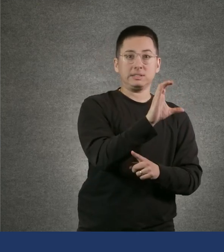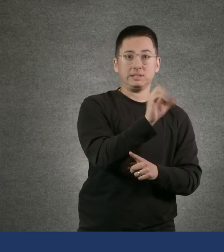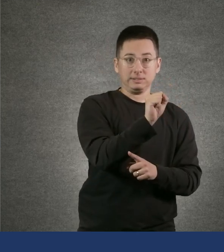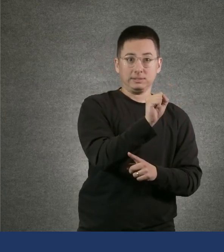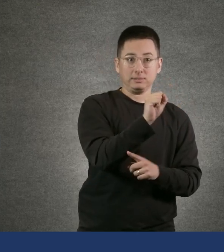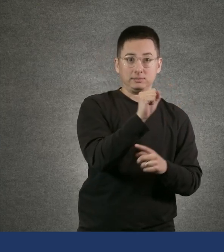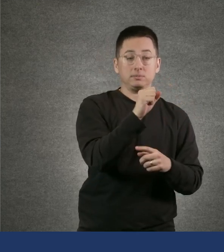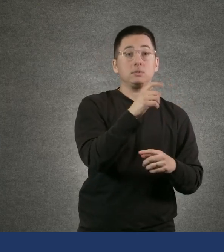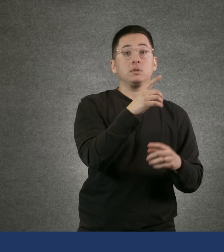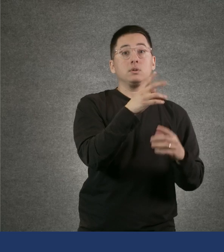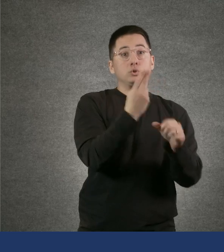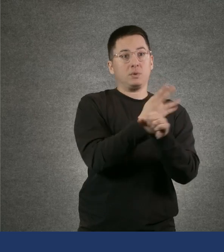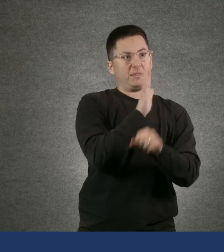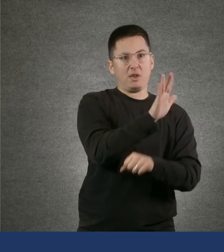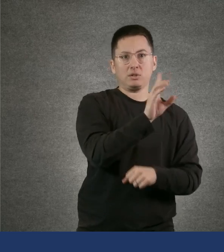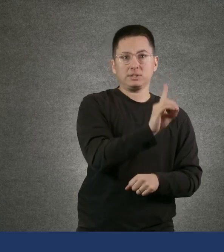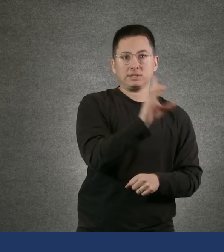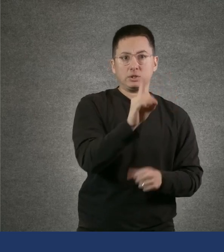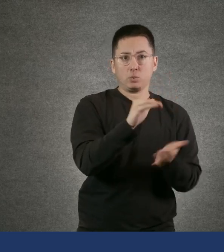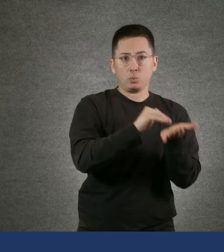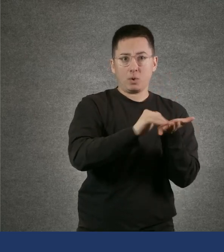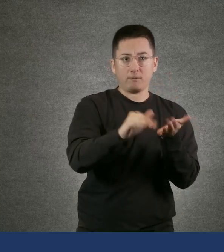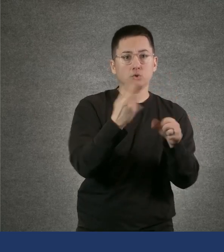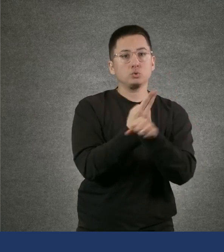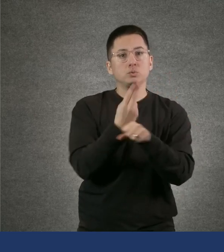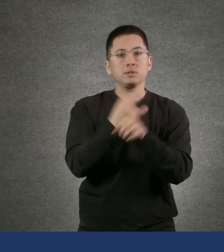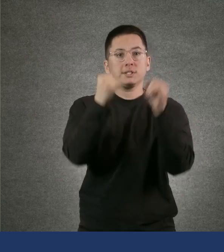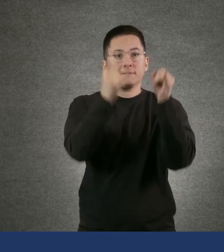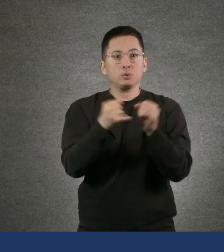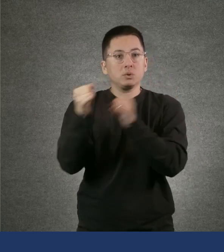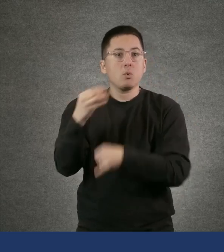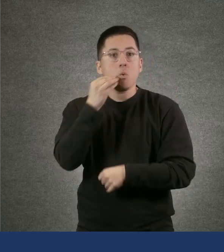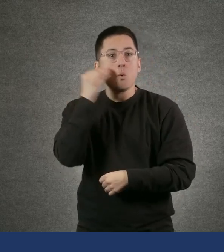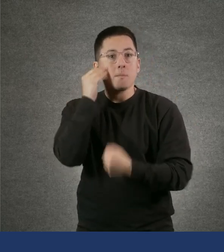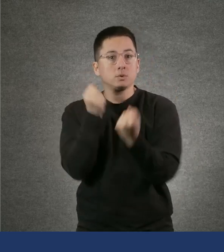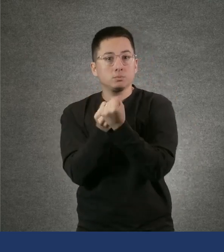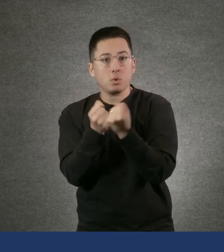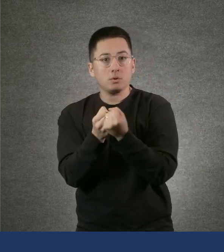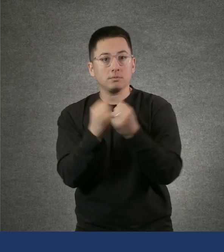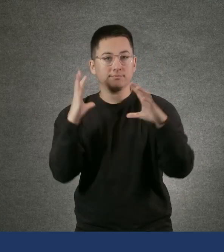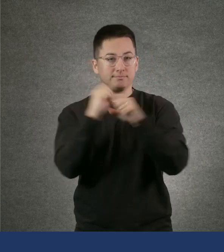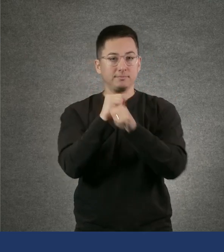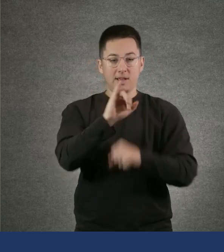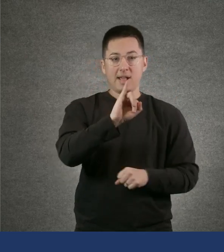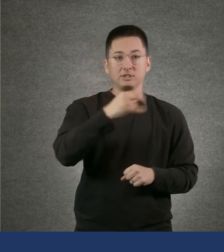One of the unintended consequences of that change is the reason for bringing this to the attention